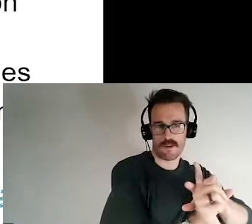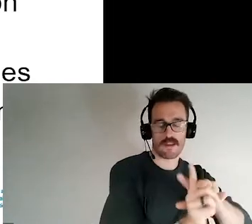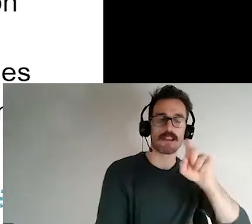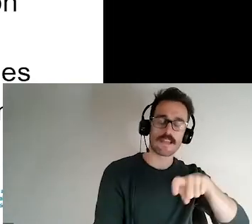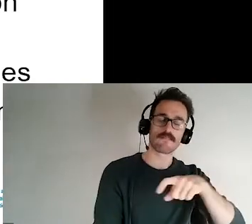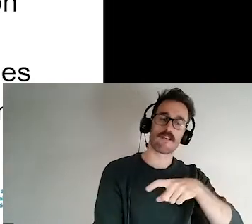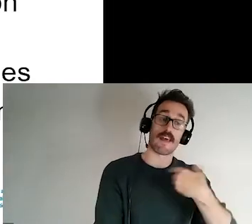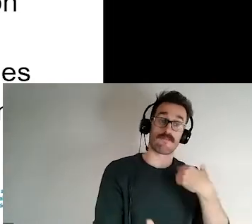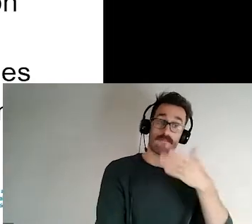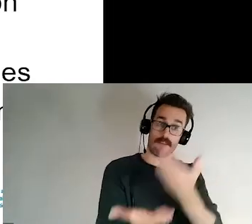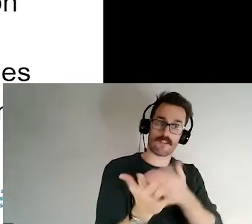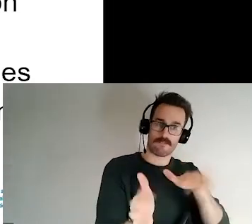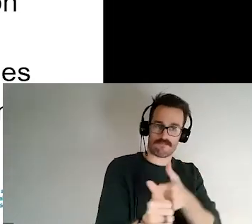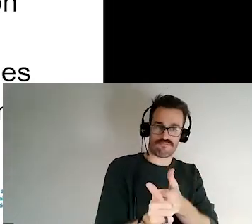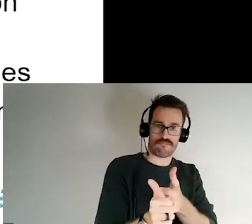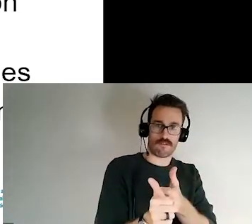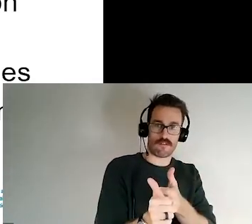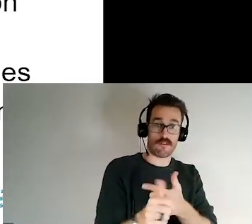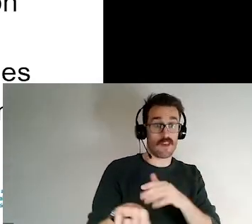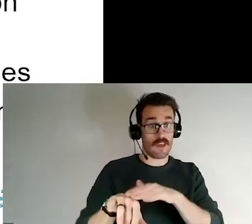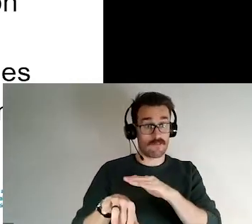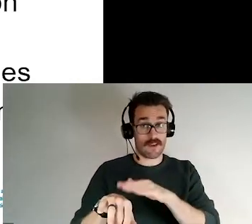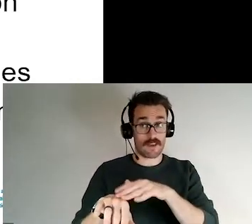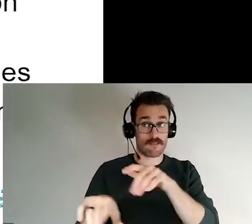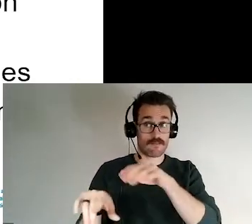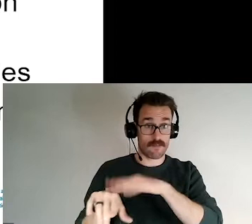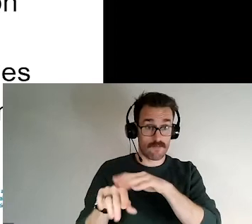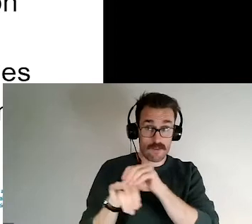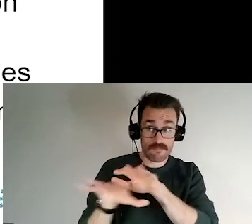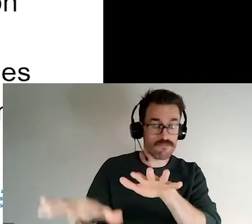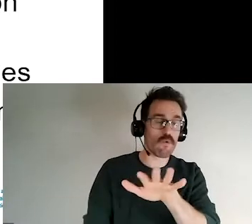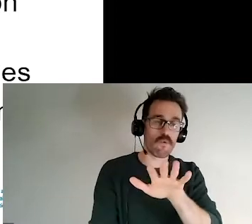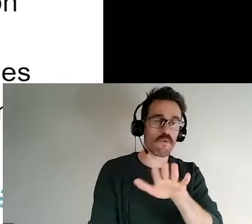be giving advice with our tools, instead we really want to promote discussion. We want to facilitate